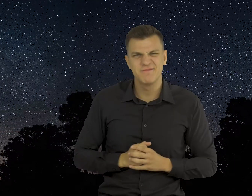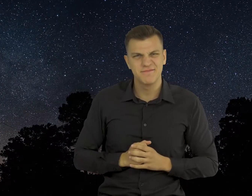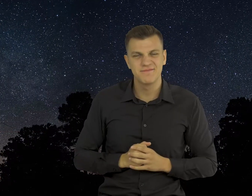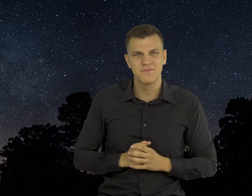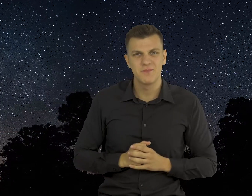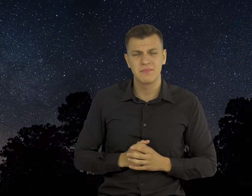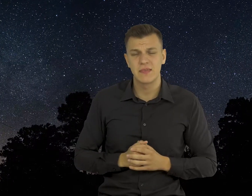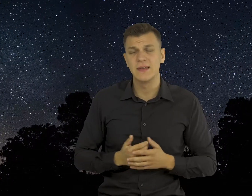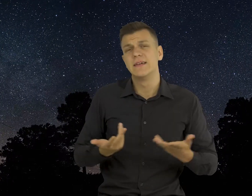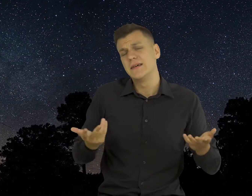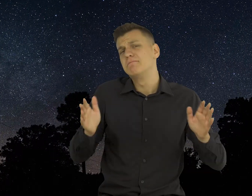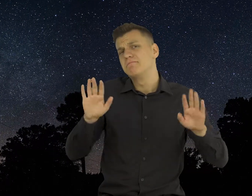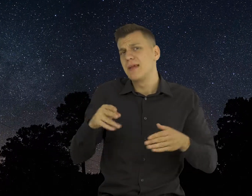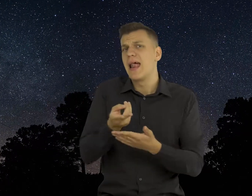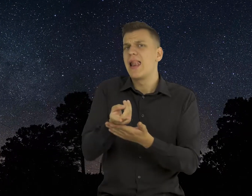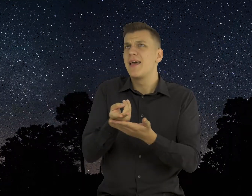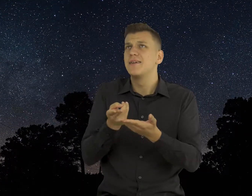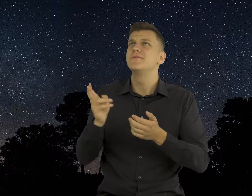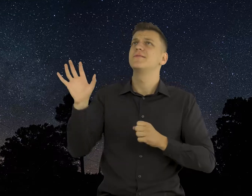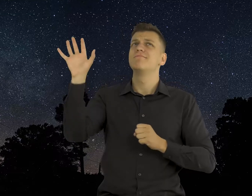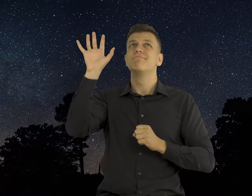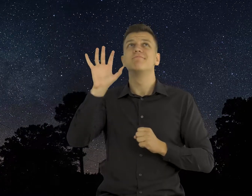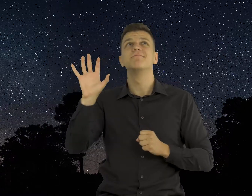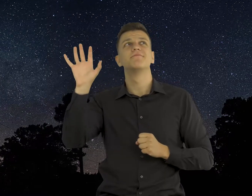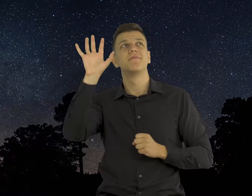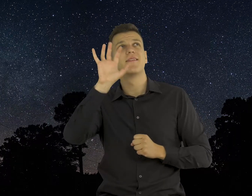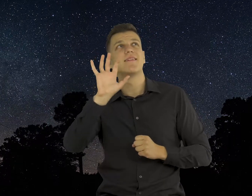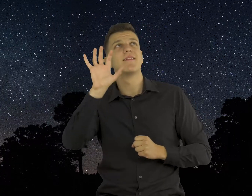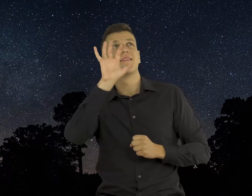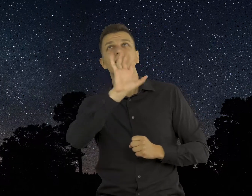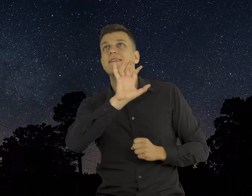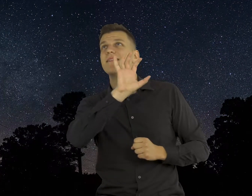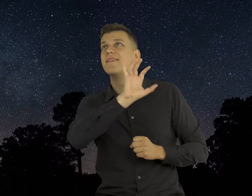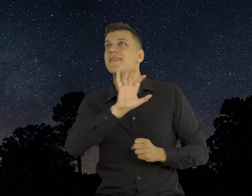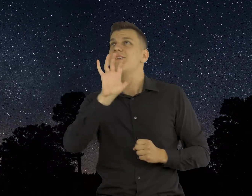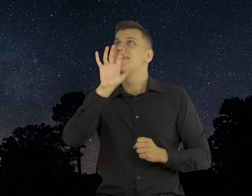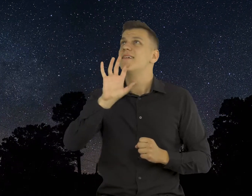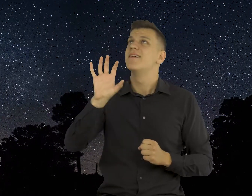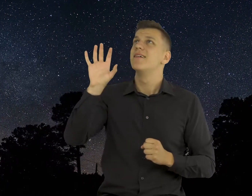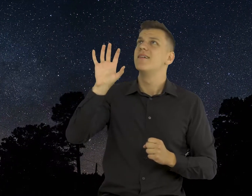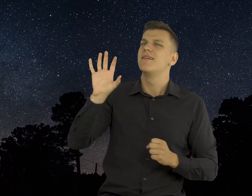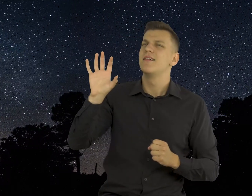You stop counting and continue to stare in amazement at the beautiful sky full of stars.